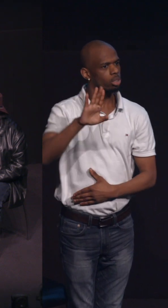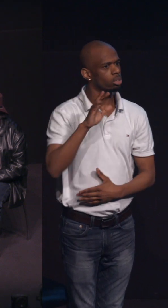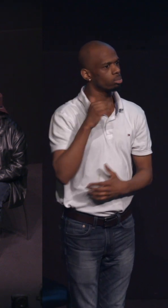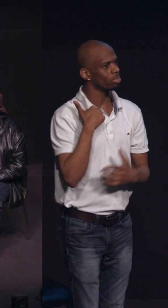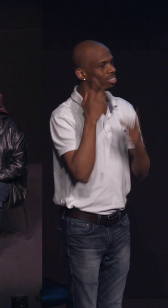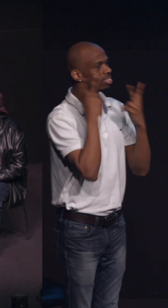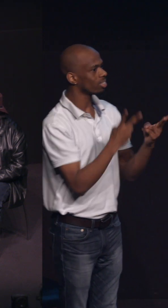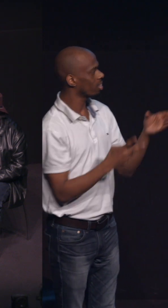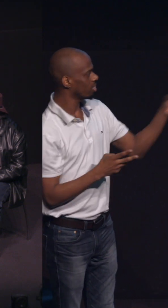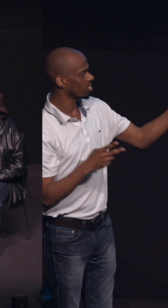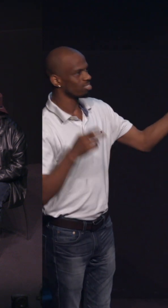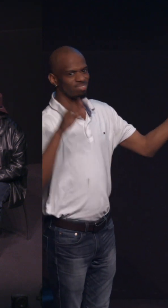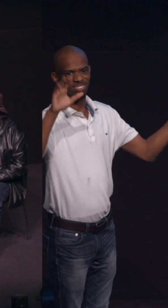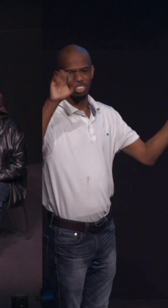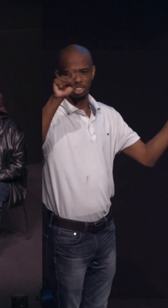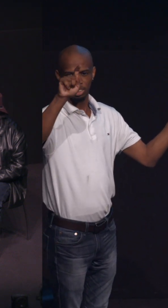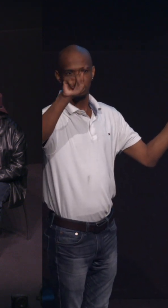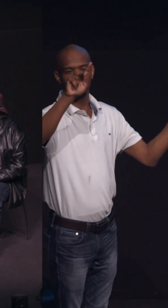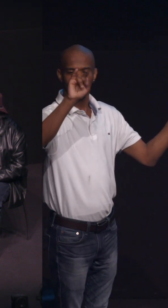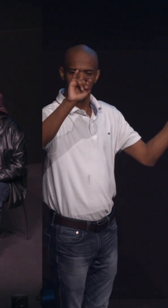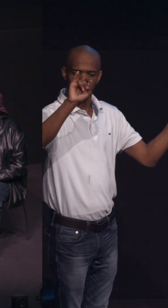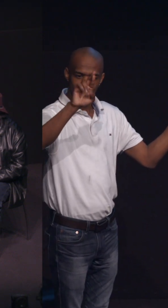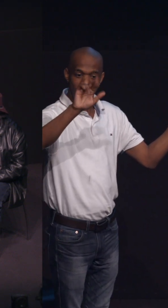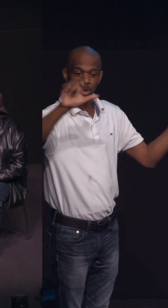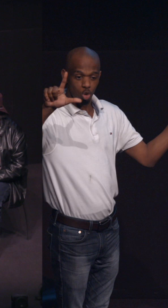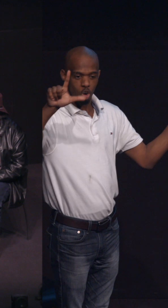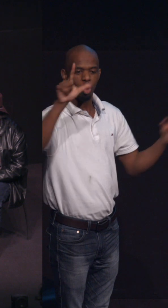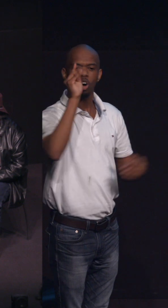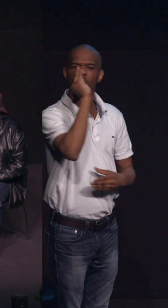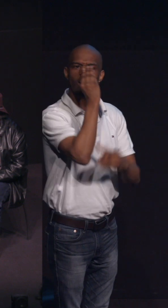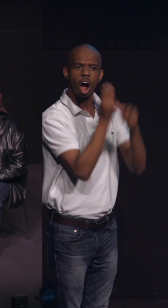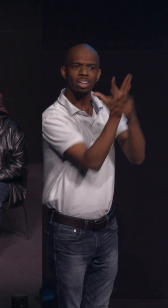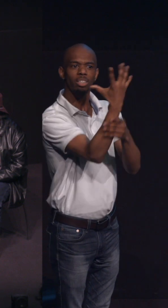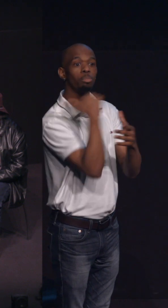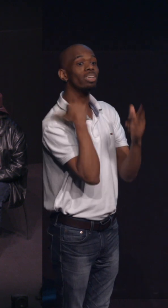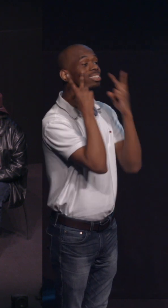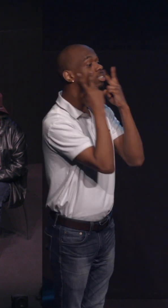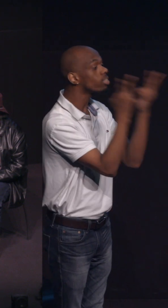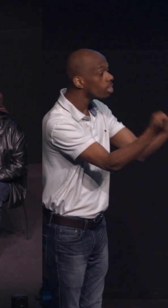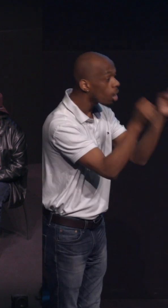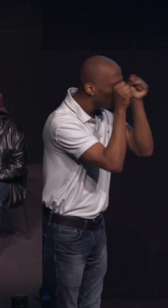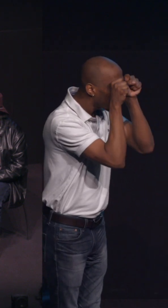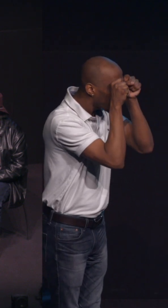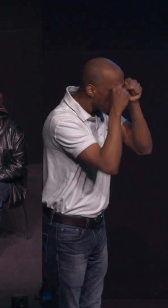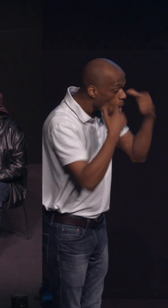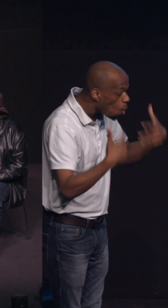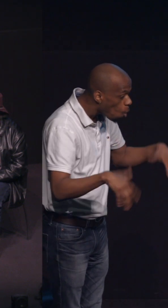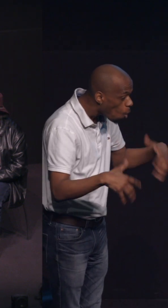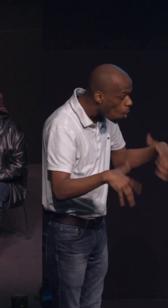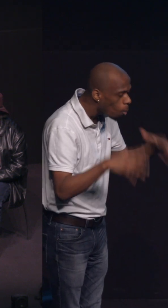something else that inspired me and, like she said, seeing people that just a simple thing as seeing people that look like you,